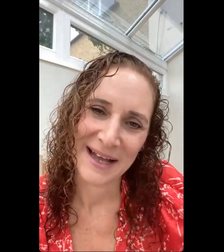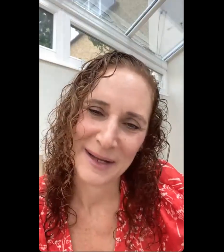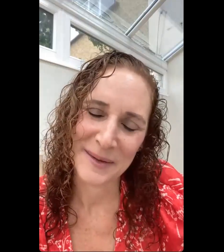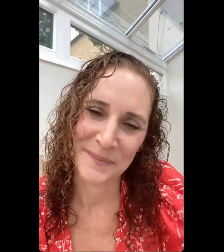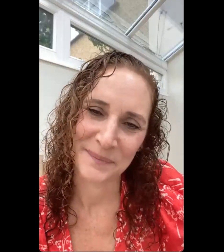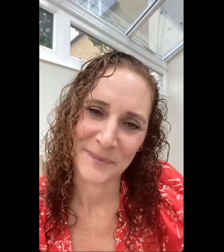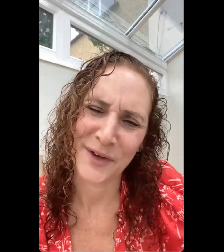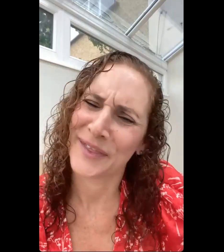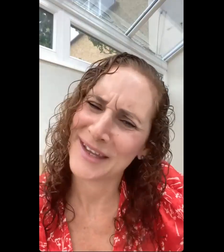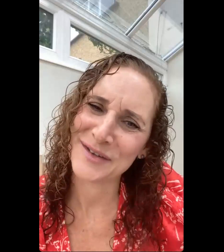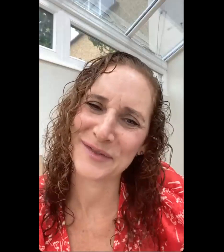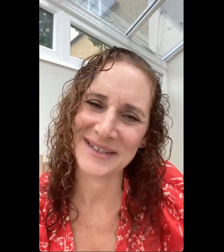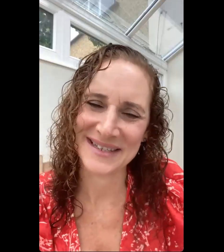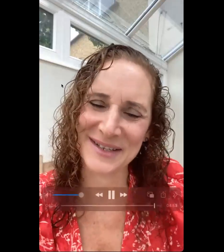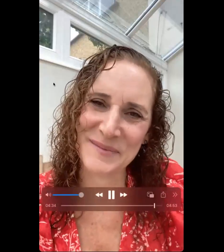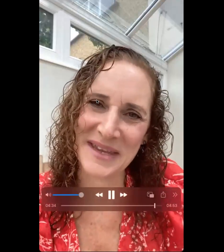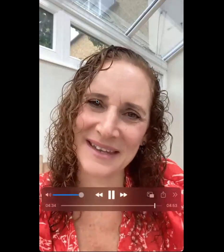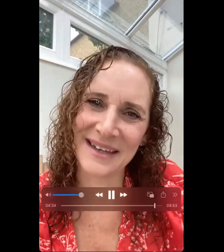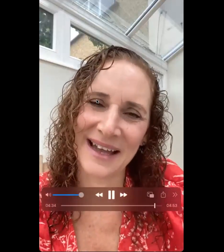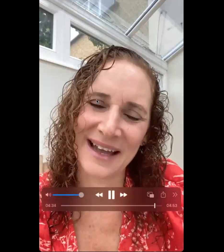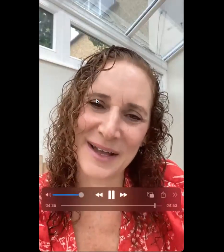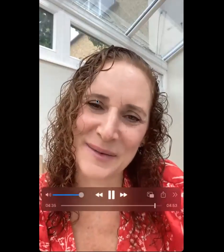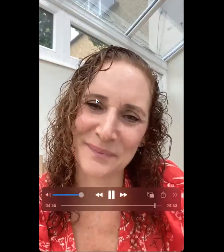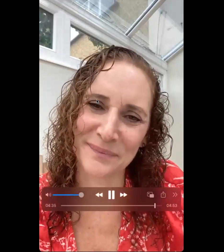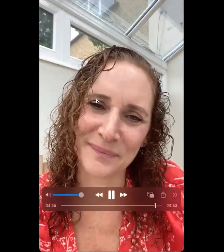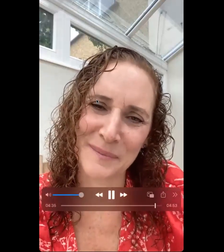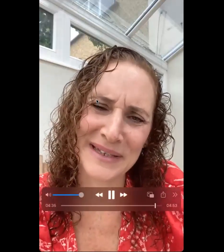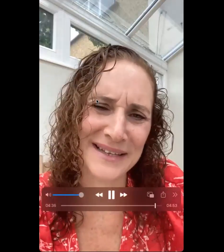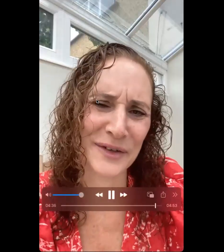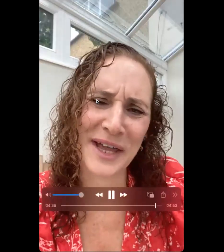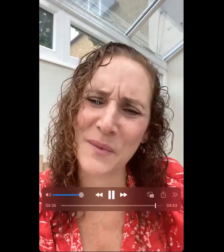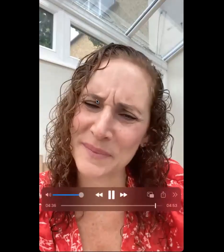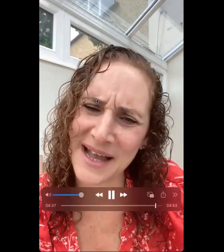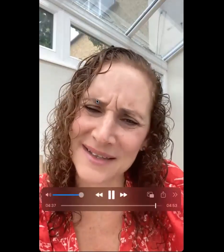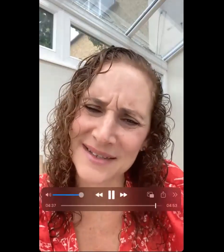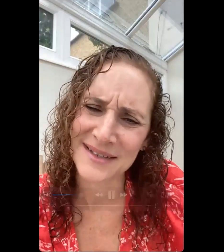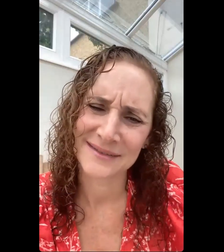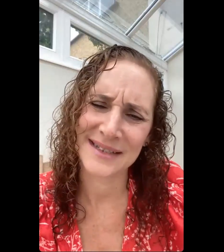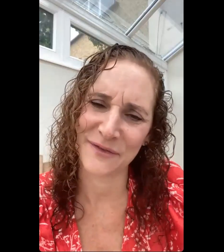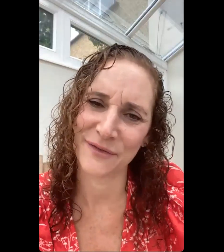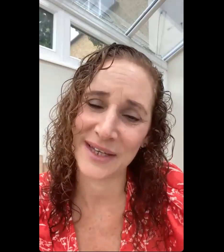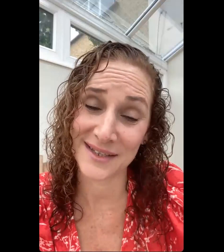Thank you for listening to me. Please look at our website, DeafKidz.com